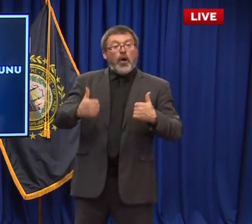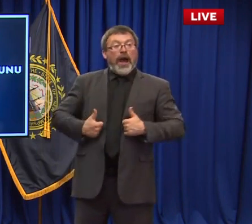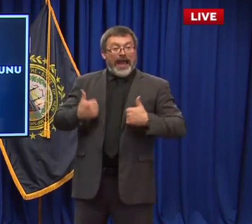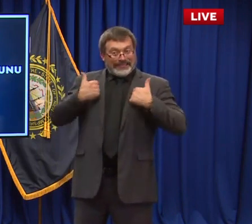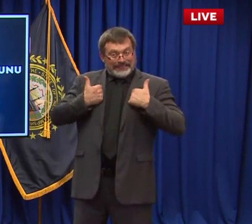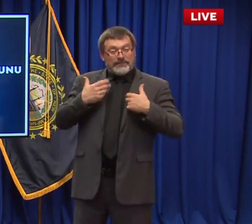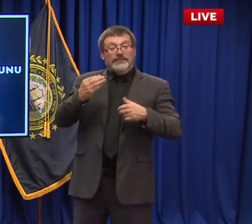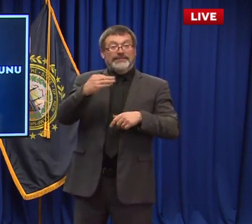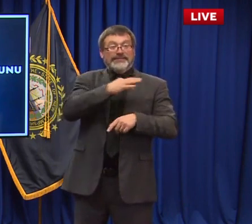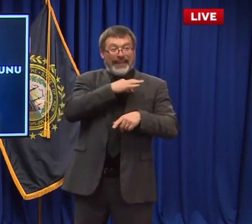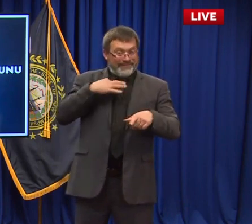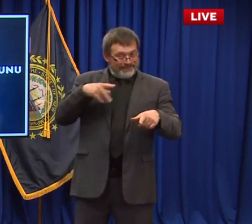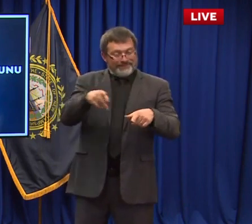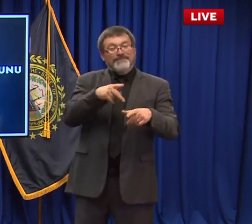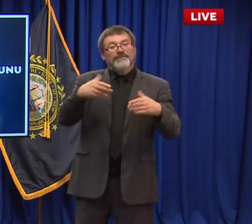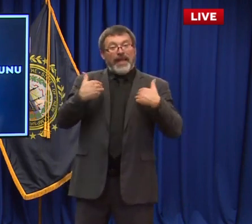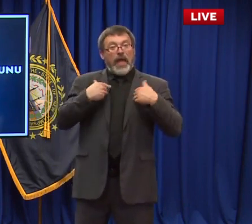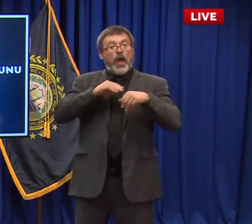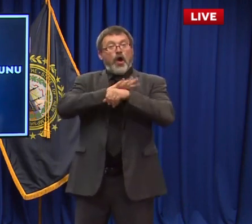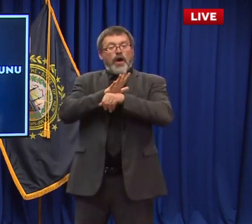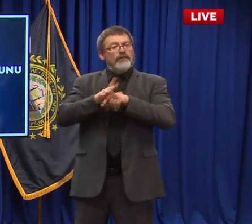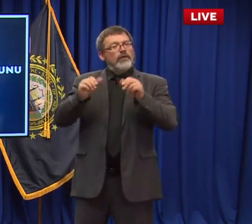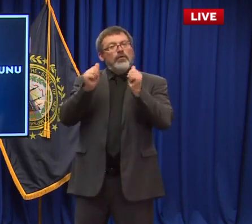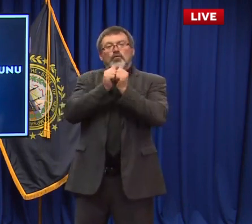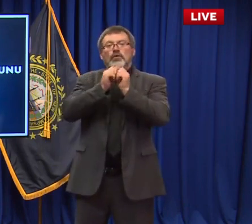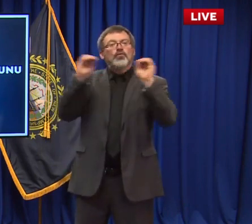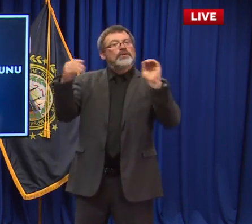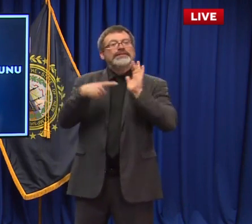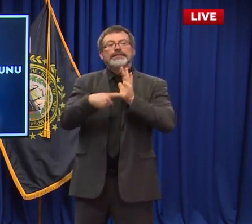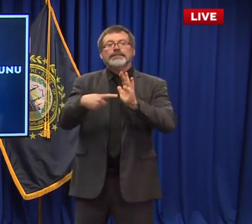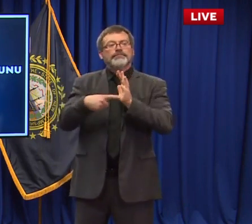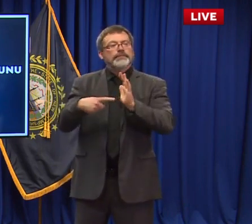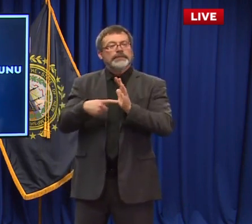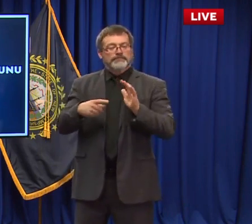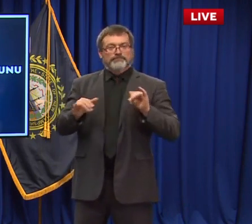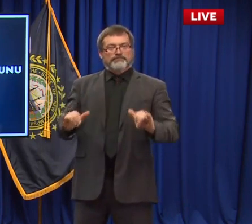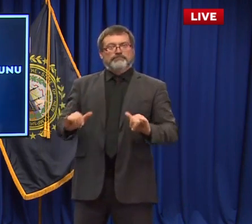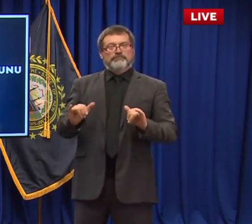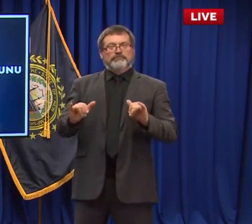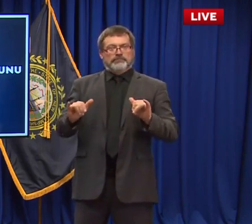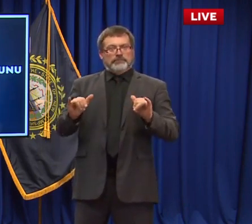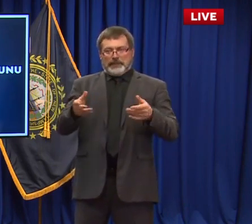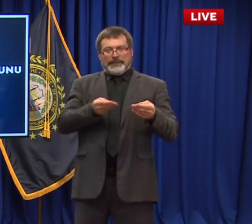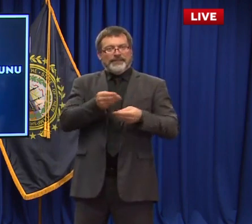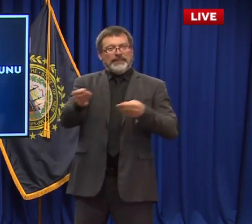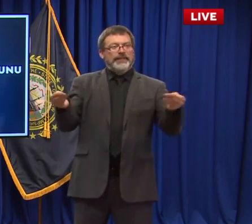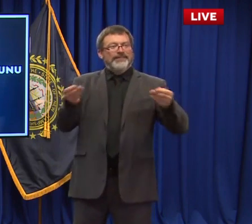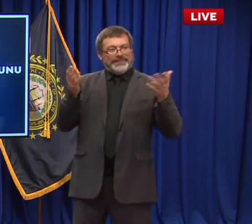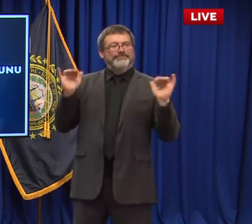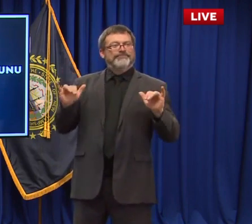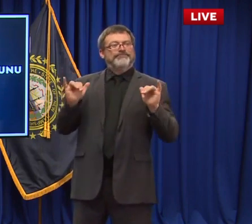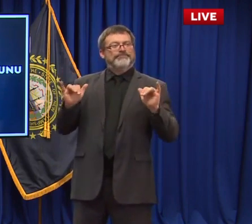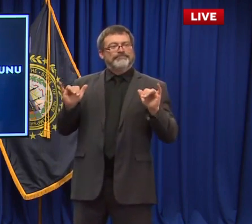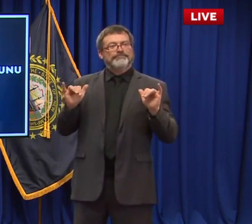OTHER THAT IS ASYMPTOMATIC OR PRE-SYMPTOMATIC, WE’RE NOT QUITE SURE BECAUSE WE DON’T TRACK THOSE INDIVIDUAL CASES.